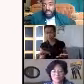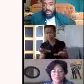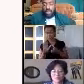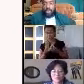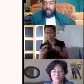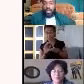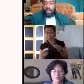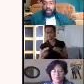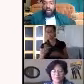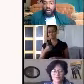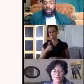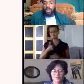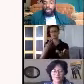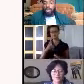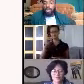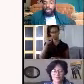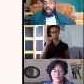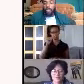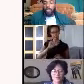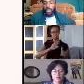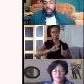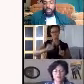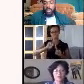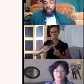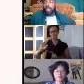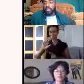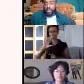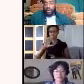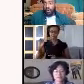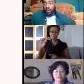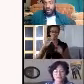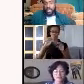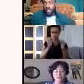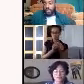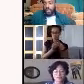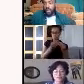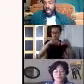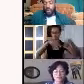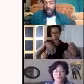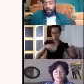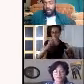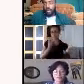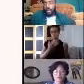where, you know, they might be a white-serving organization. And by that, I mean a lot of